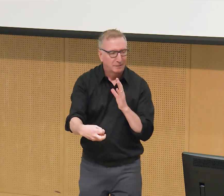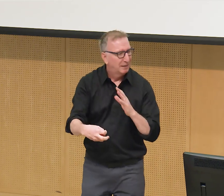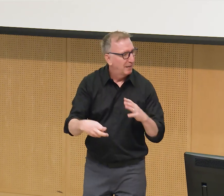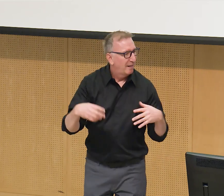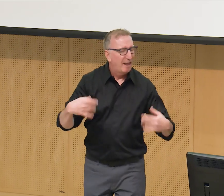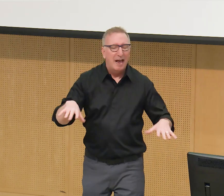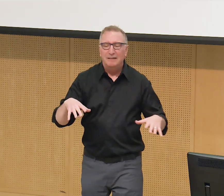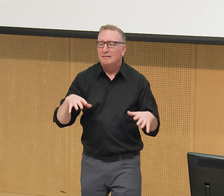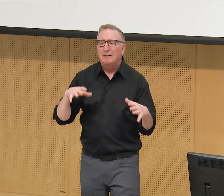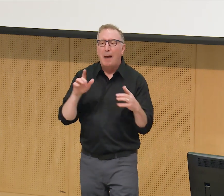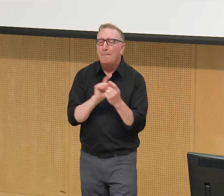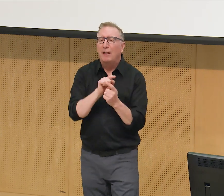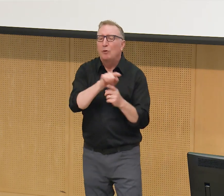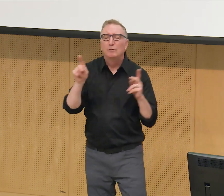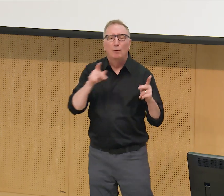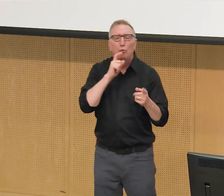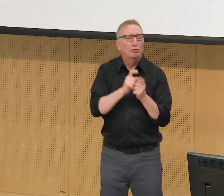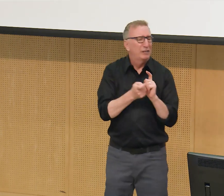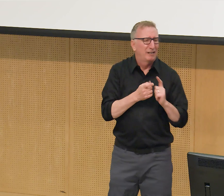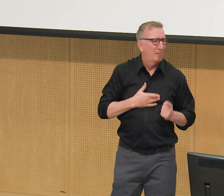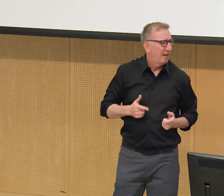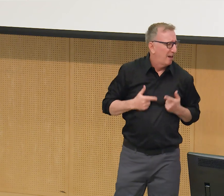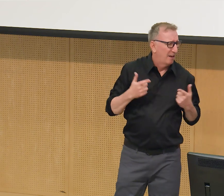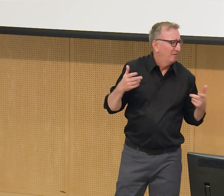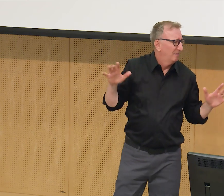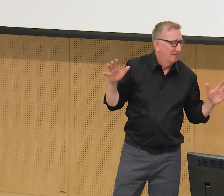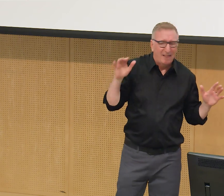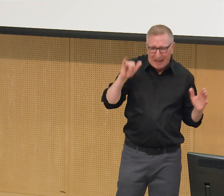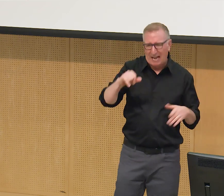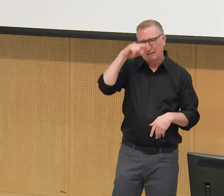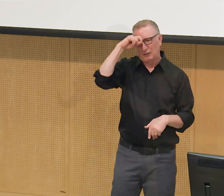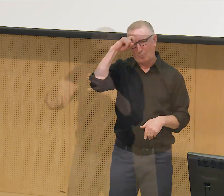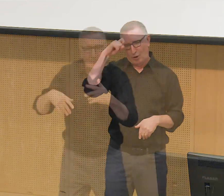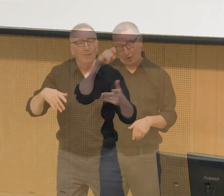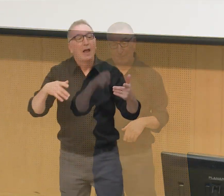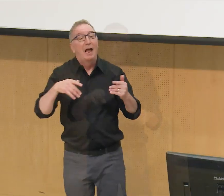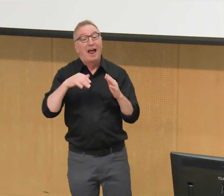It was a fully immersive experience and those people changed my life that summer.